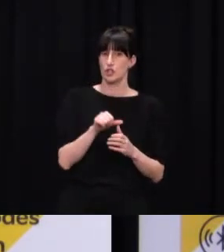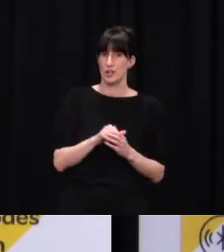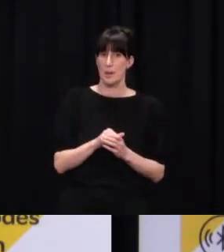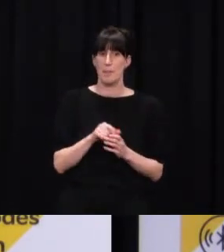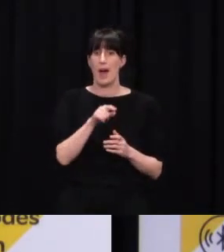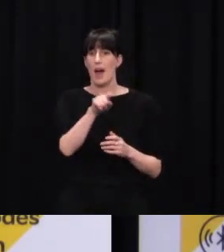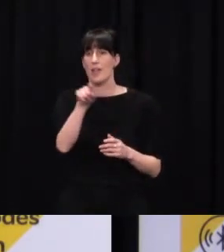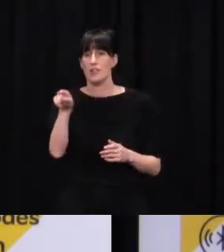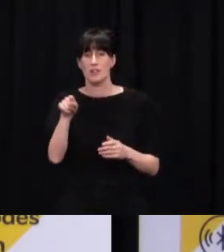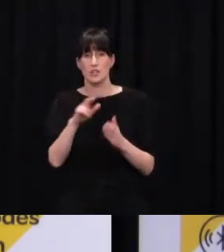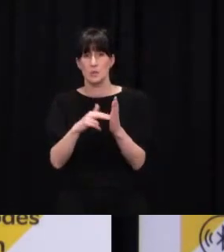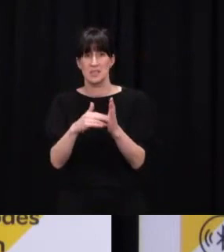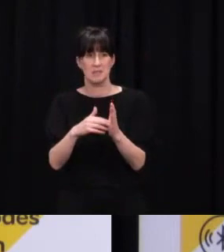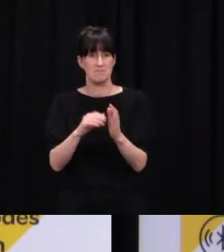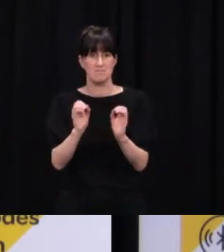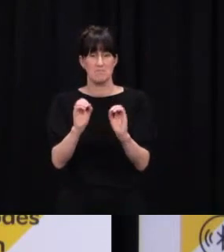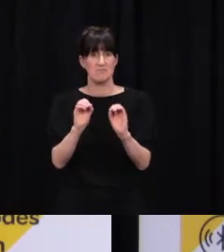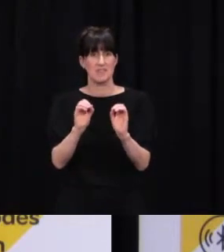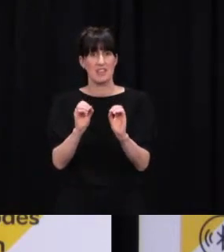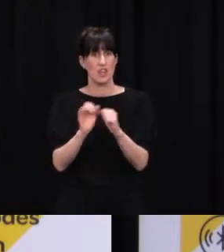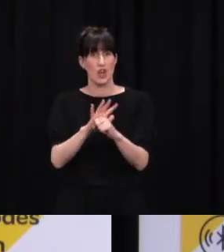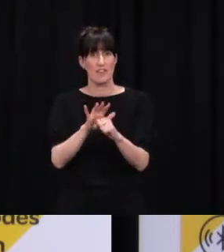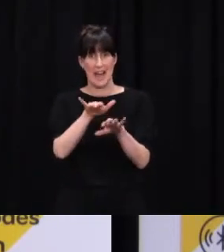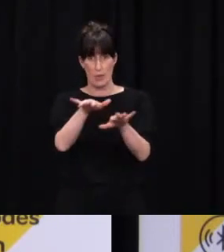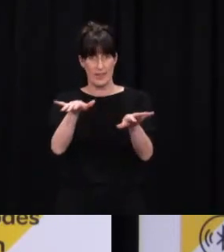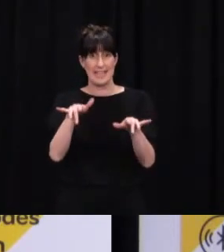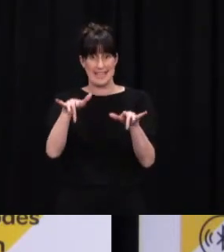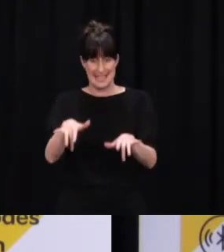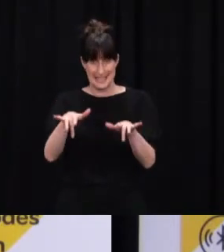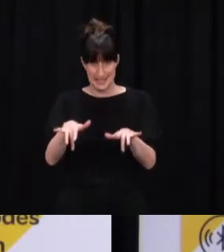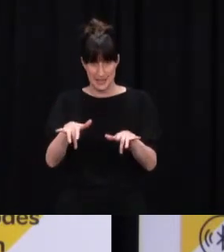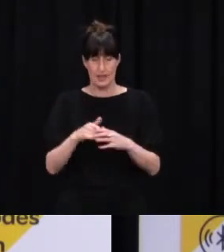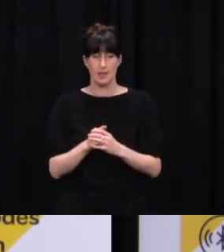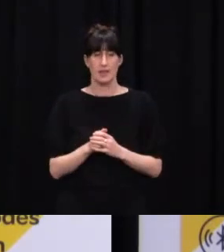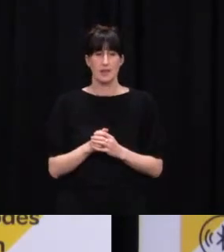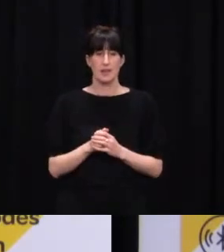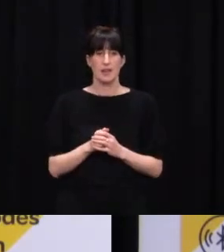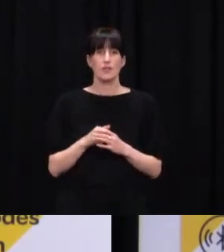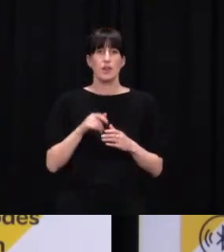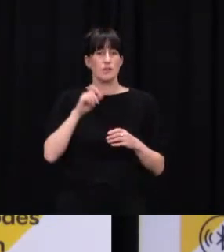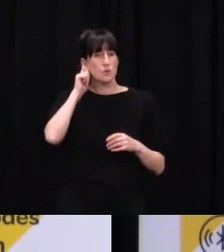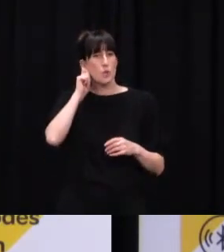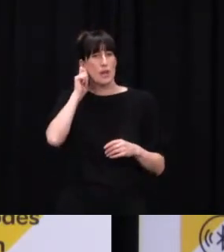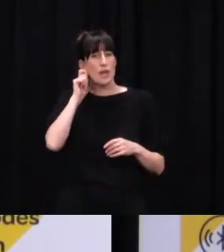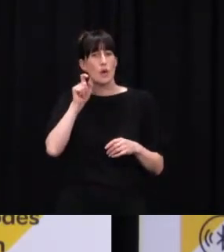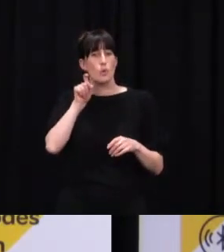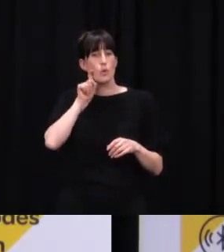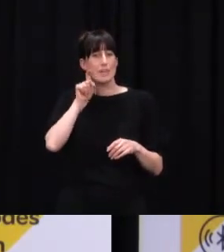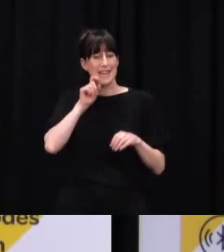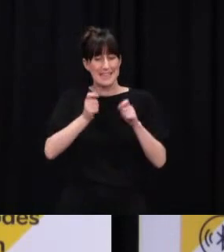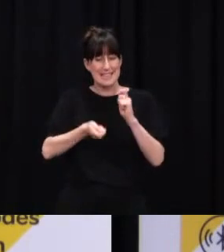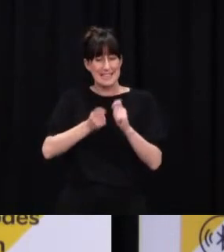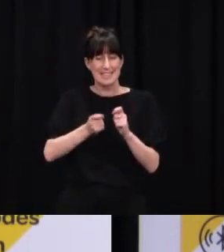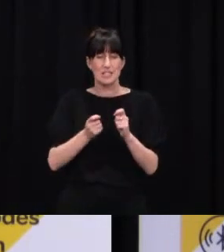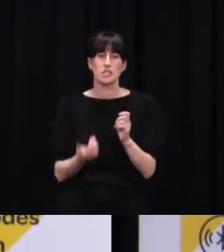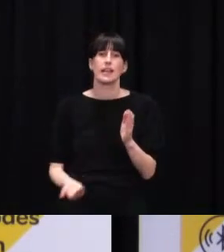daily across the country? >>I take advice from my ESR colleagues on that. The role of